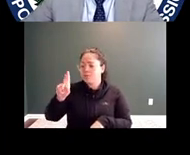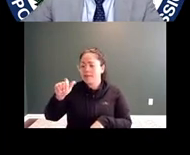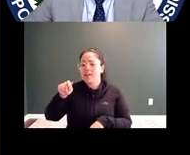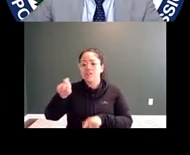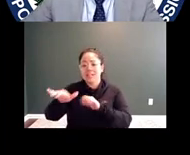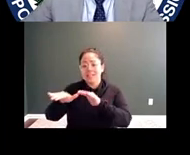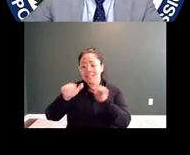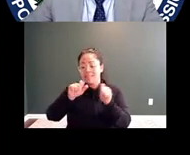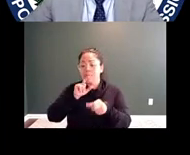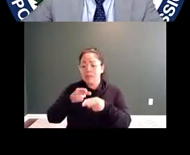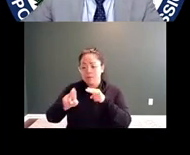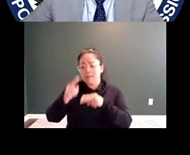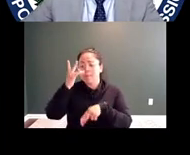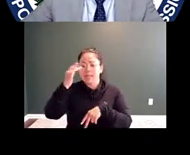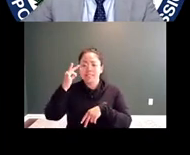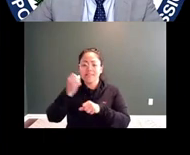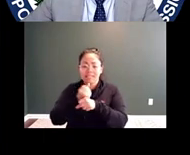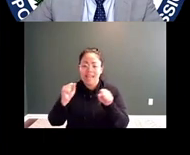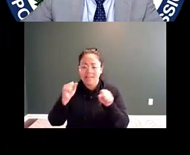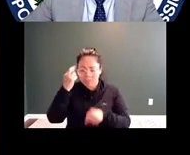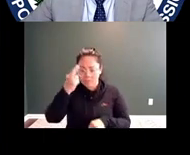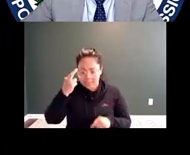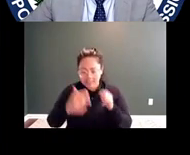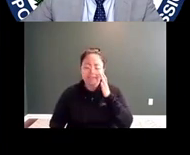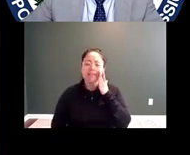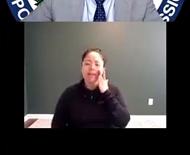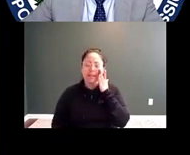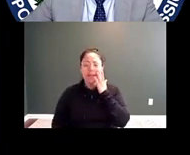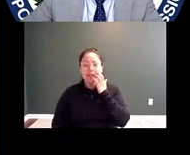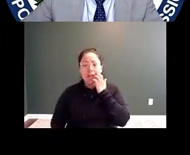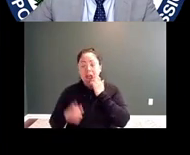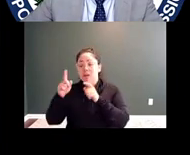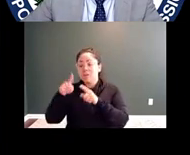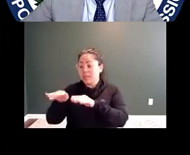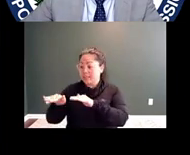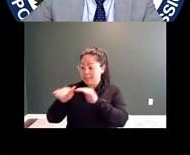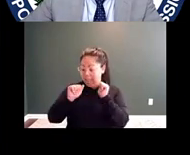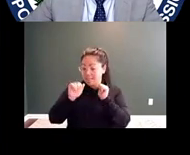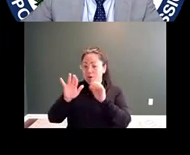out of safety, for safety reasons. And when she left, her family was still not